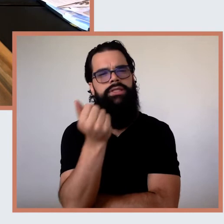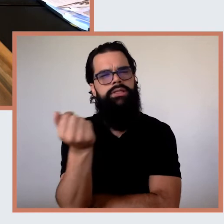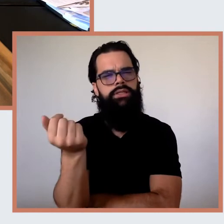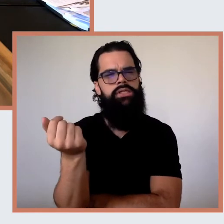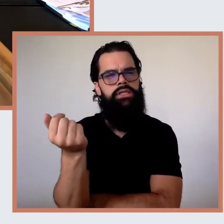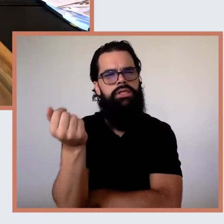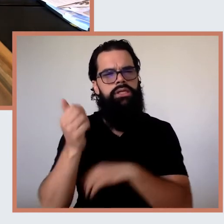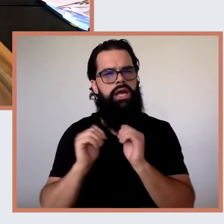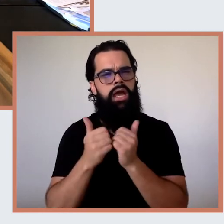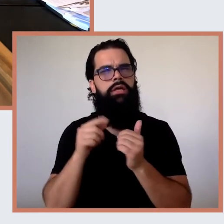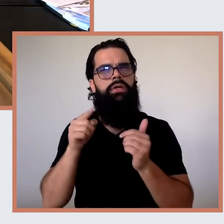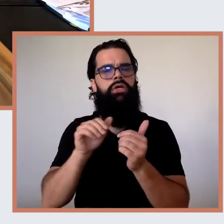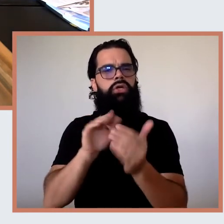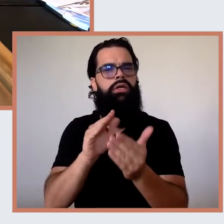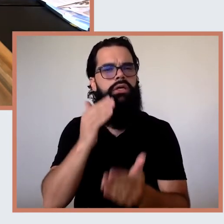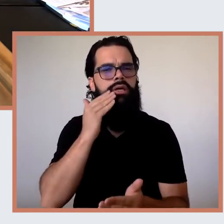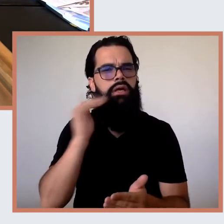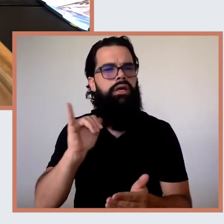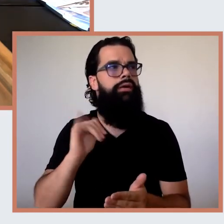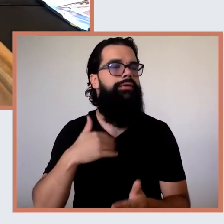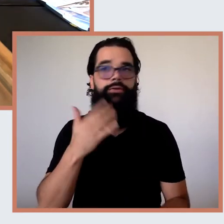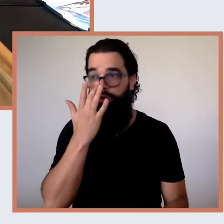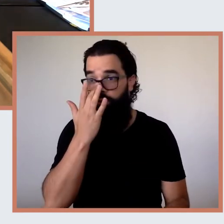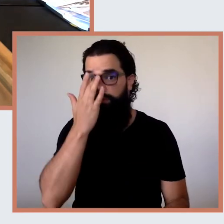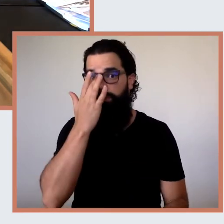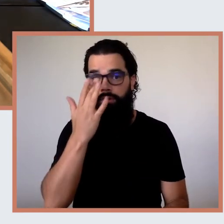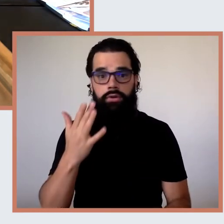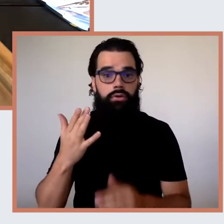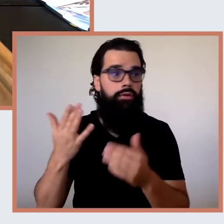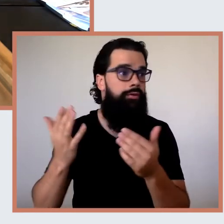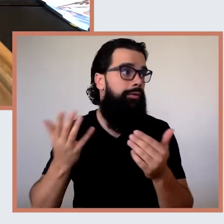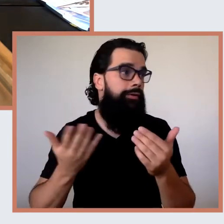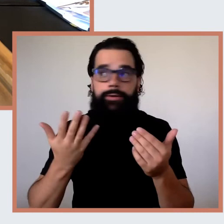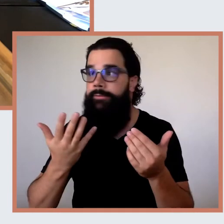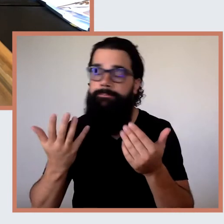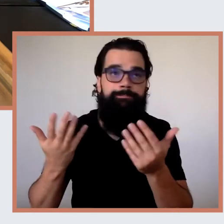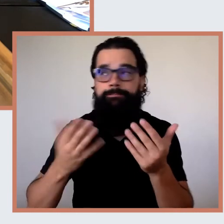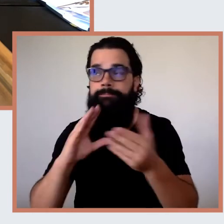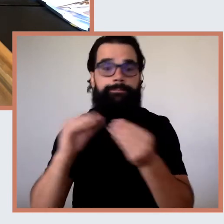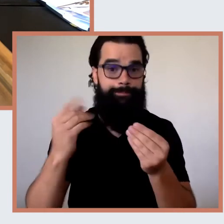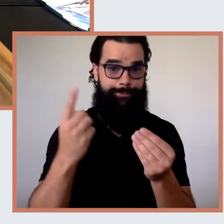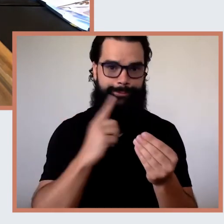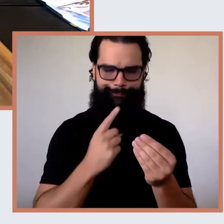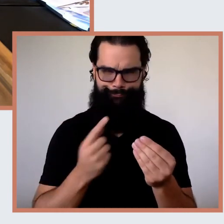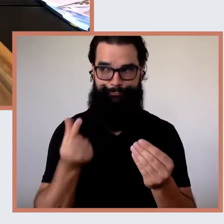it's funny how I'll say it this way, this is, I'm purposely being dorky when I say this,